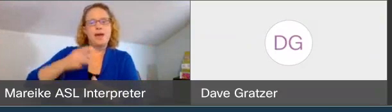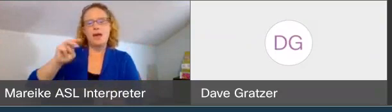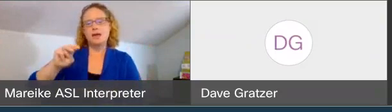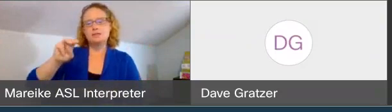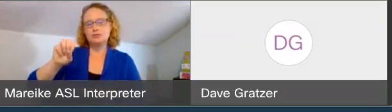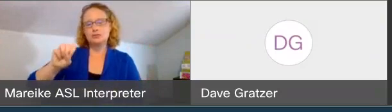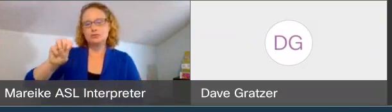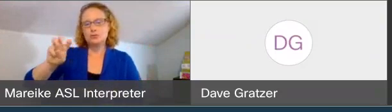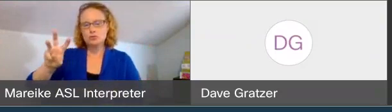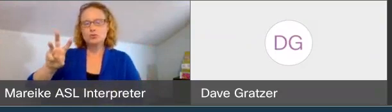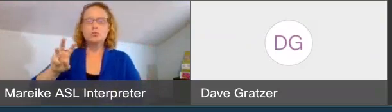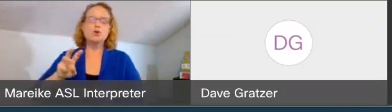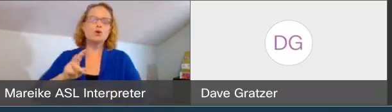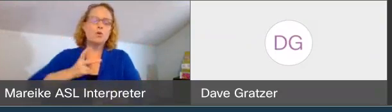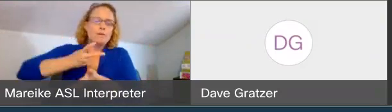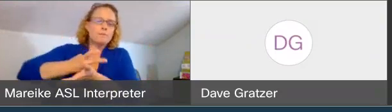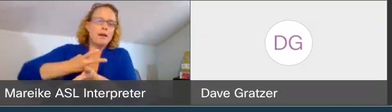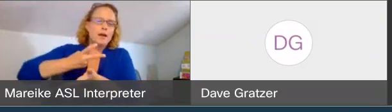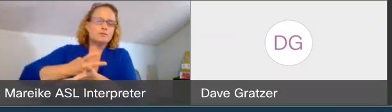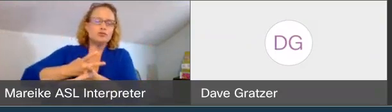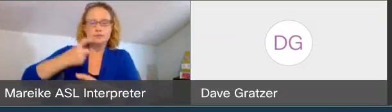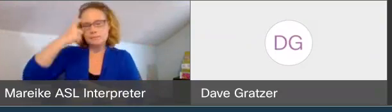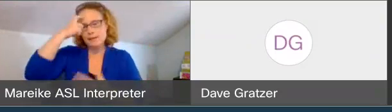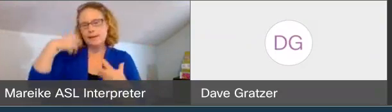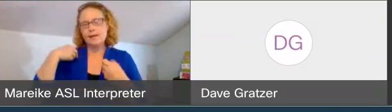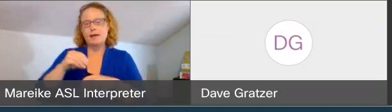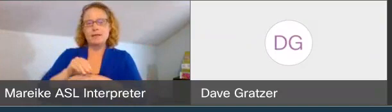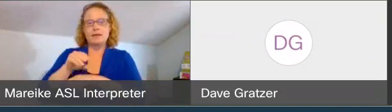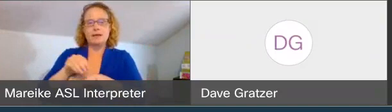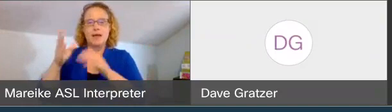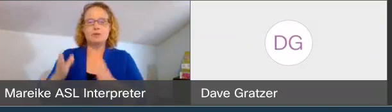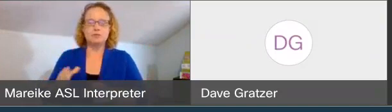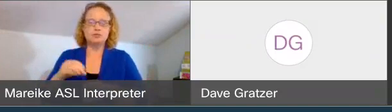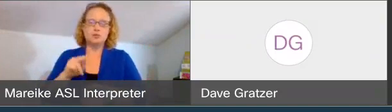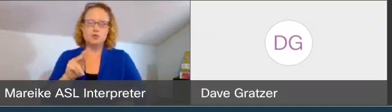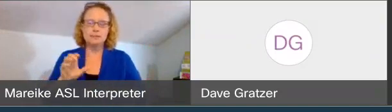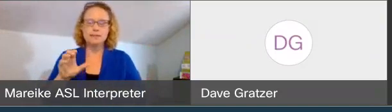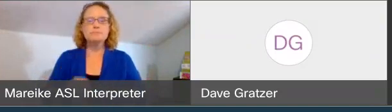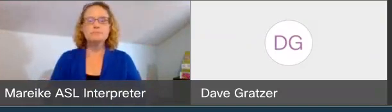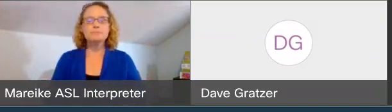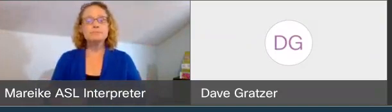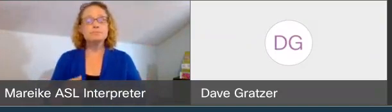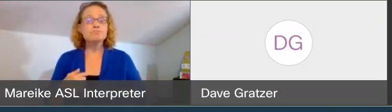or a mental health counselor in New York City, I will say however though, that